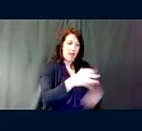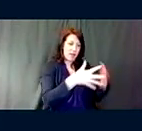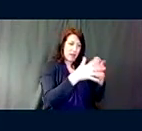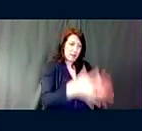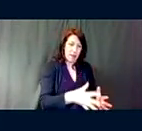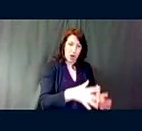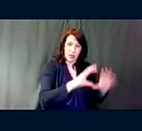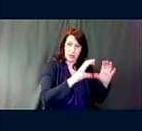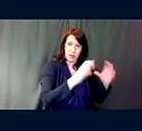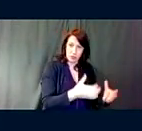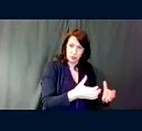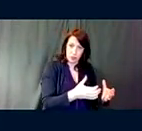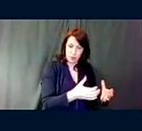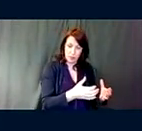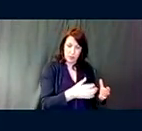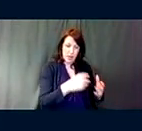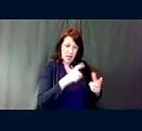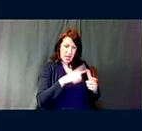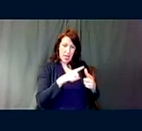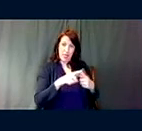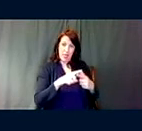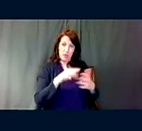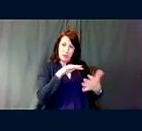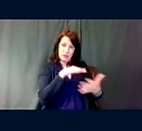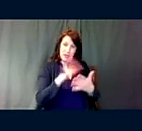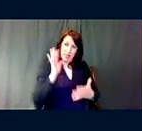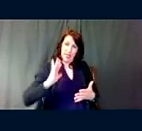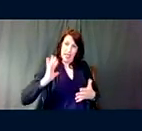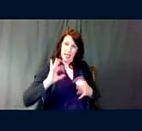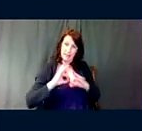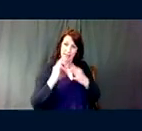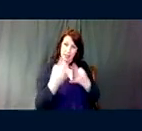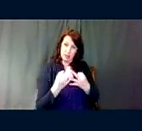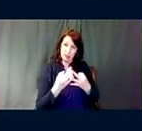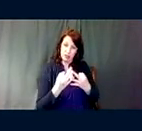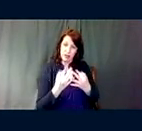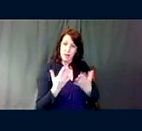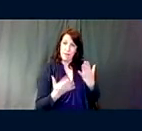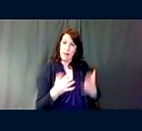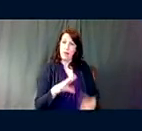AFRICAN AMERICANS IN THIS GROUP. ONCE YOU LOOK AT ANCESTRIES IN THAT POPULATION, YOU MAY FIND